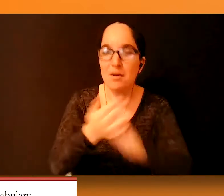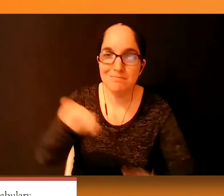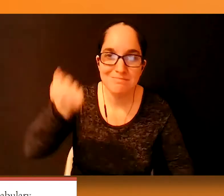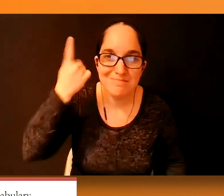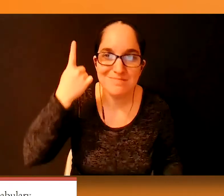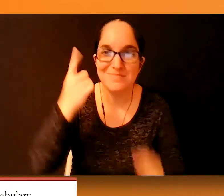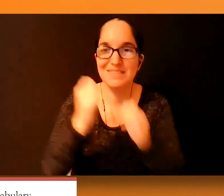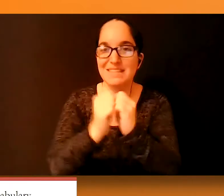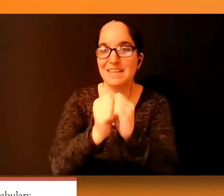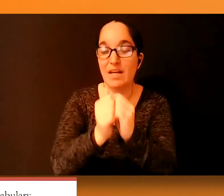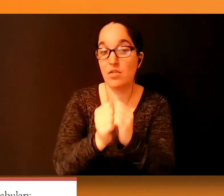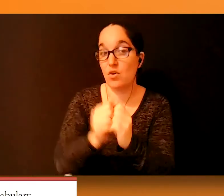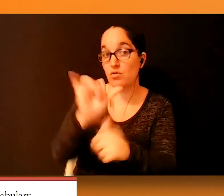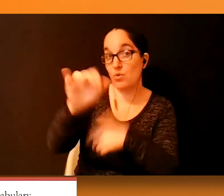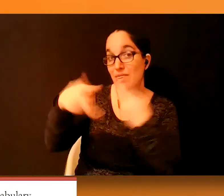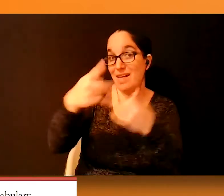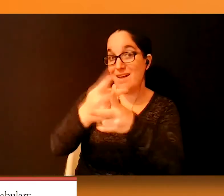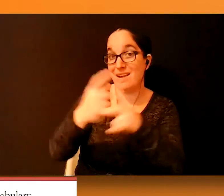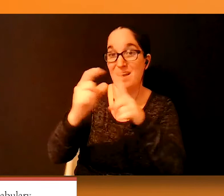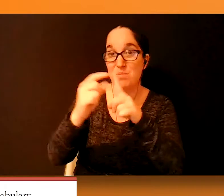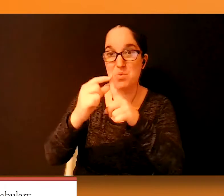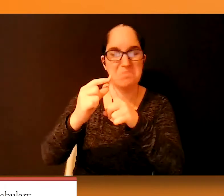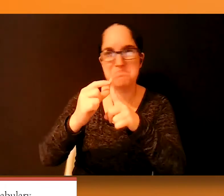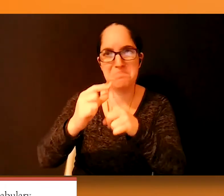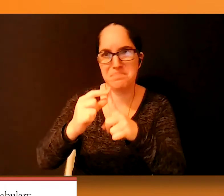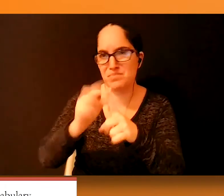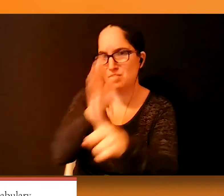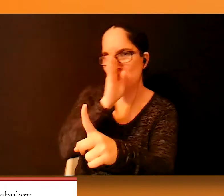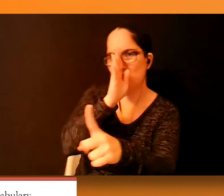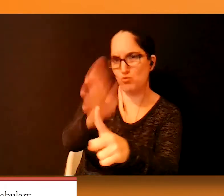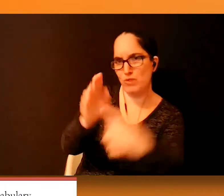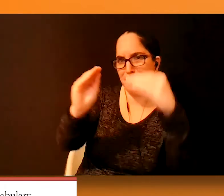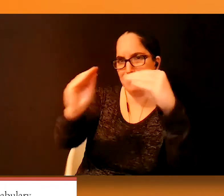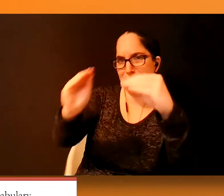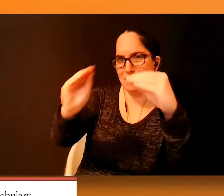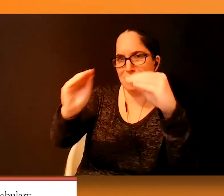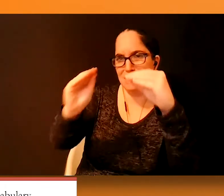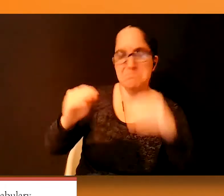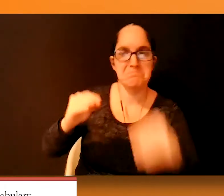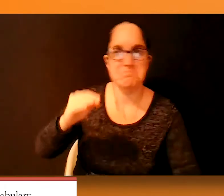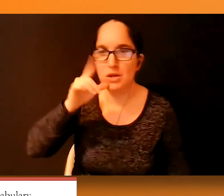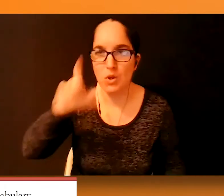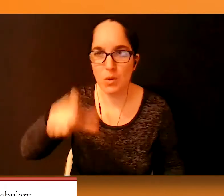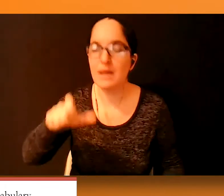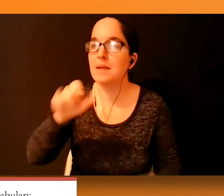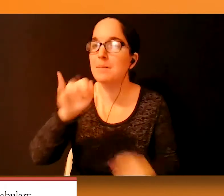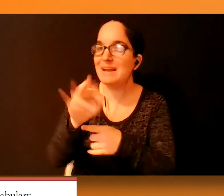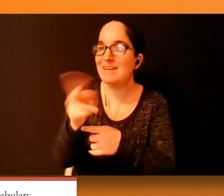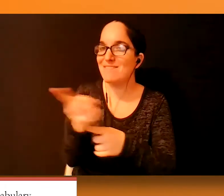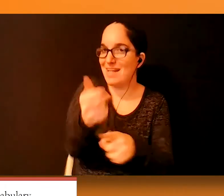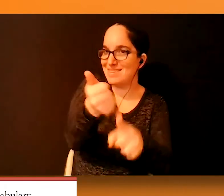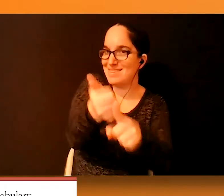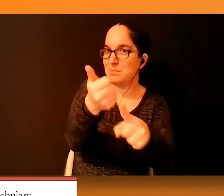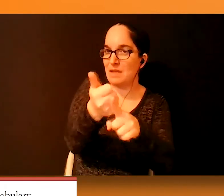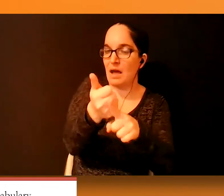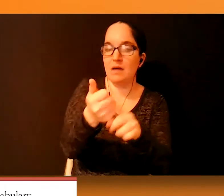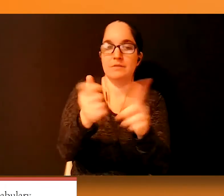although someone taught me that a long time ago in college, right? But is there words like that that you don't really need to teach them directly,